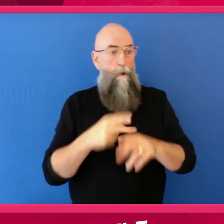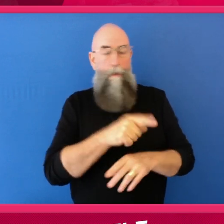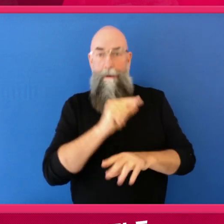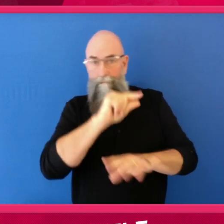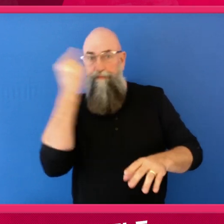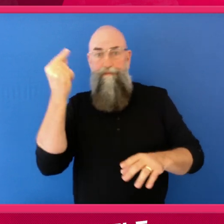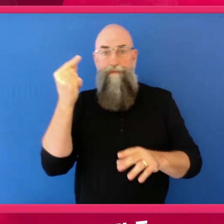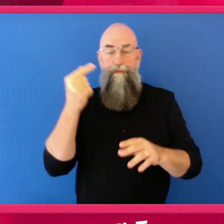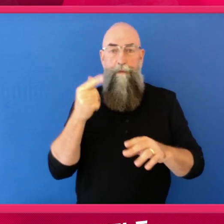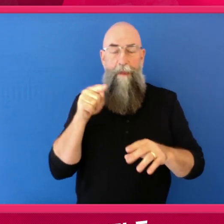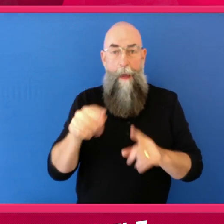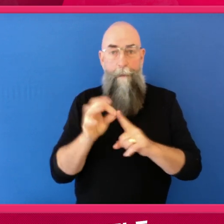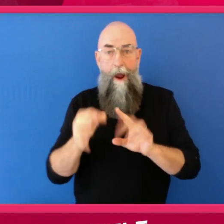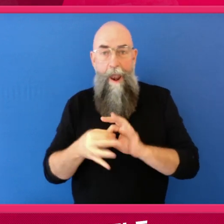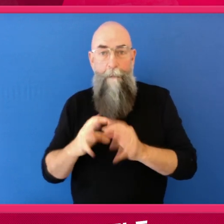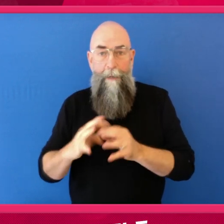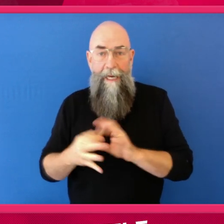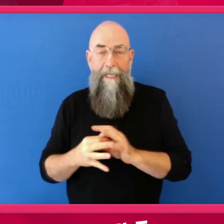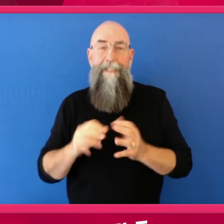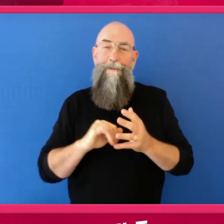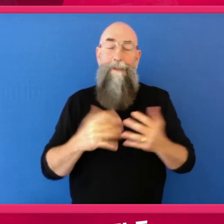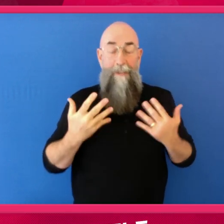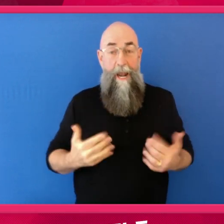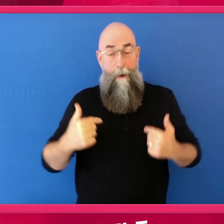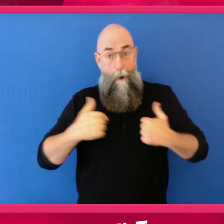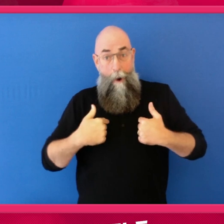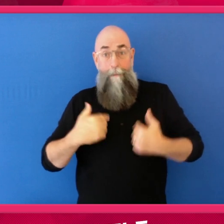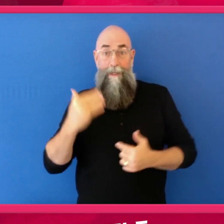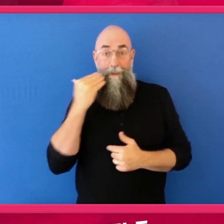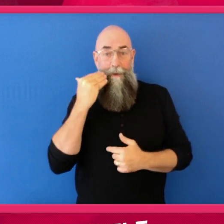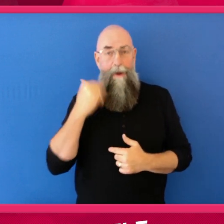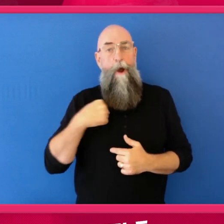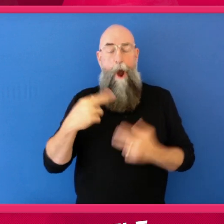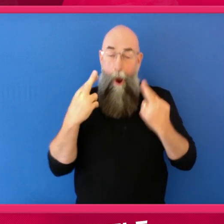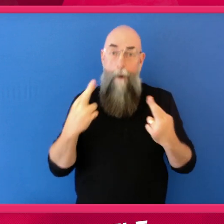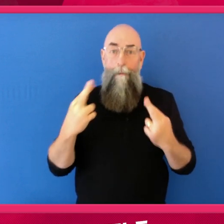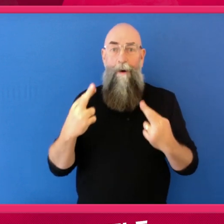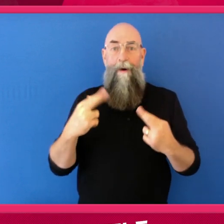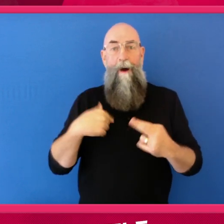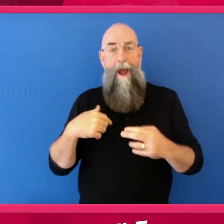to me is now that I'm a Paralympic champion, hopefully I've had this massive impact on